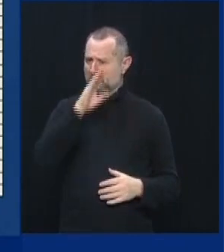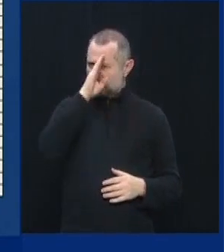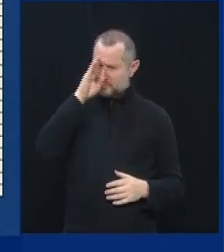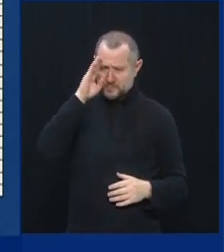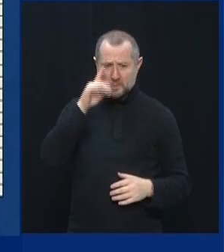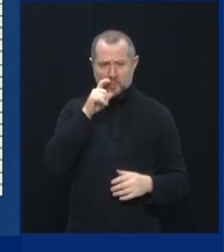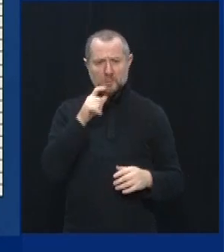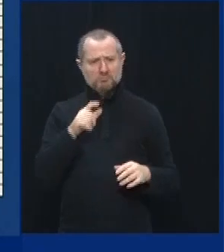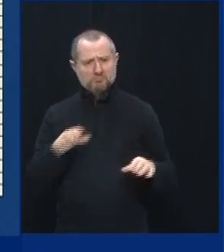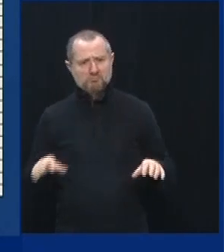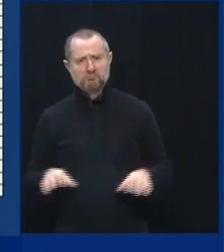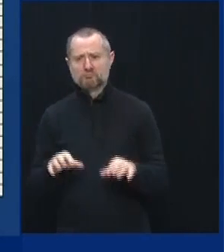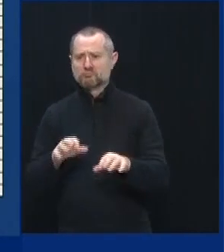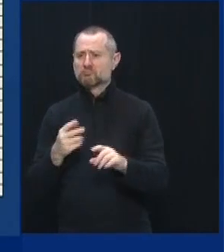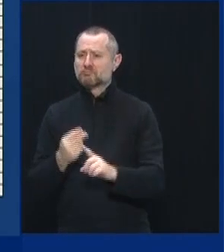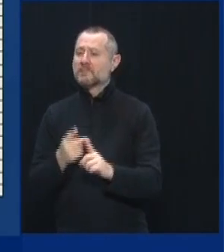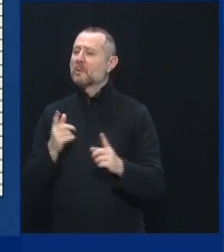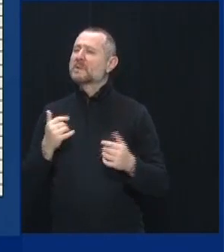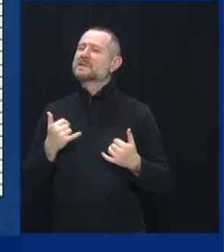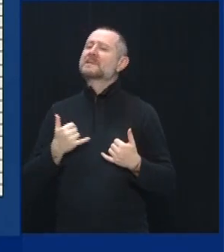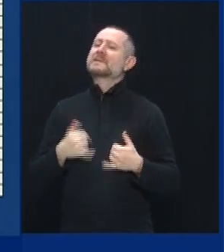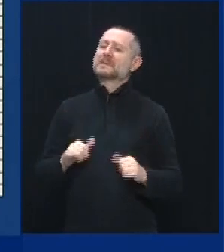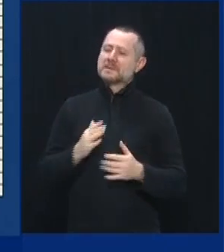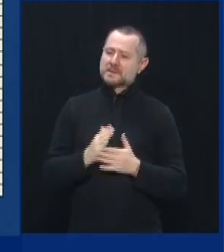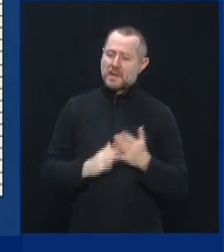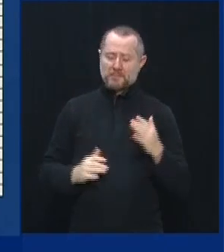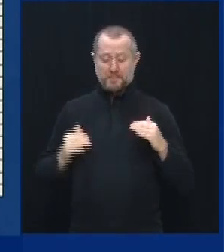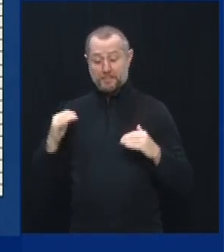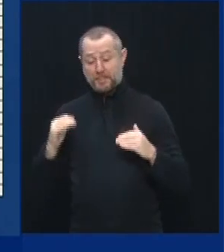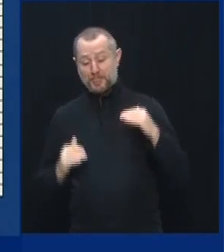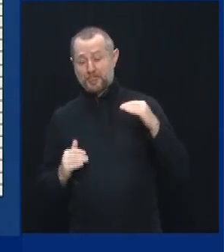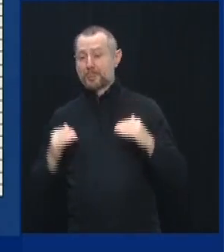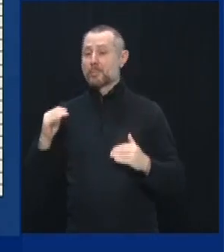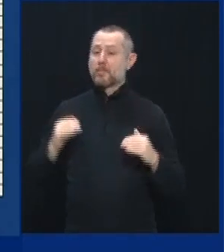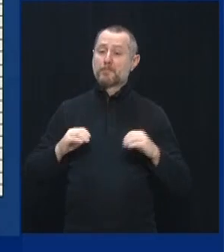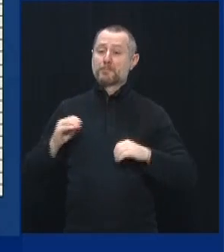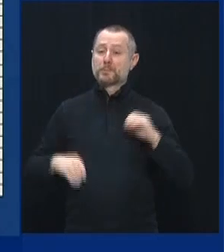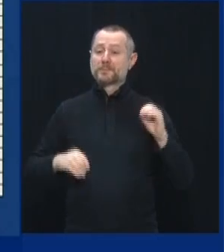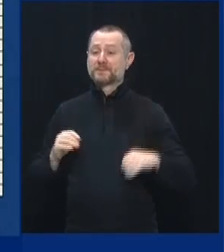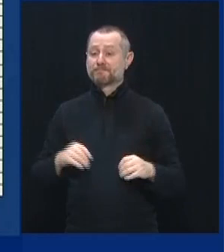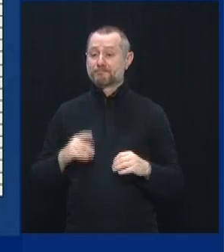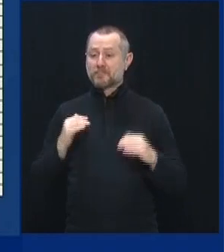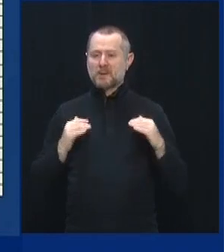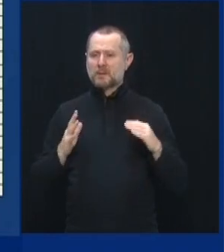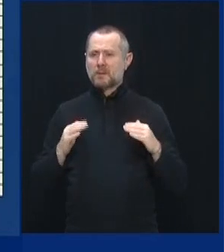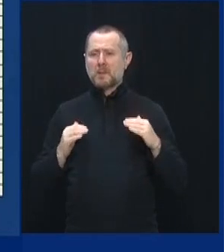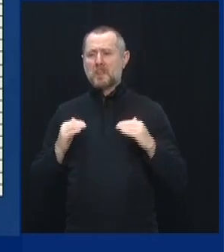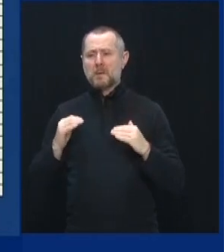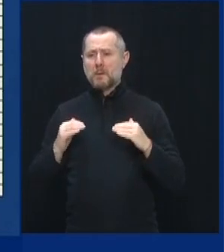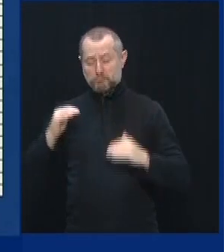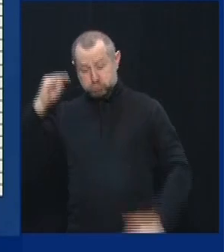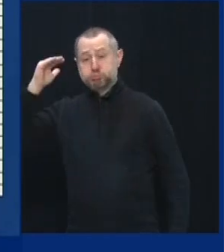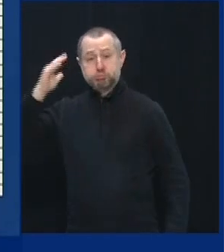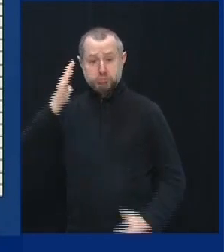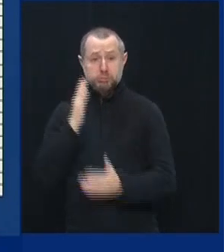WE'RE NOW AT 75%. THAT GREAT PROGRESS AND I WANT TO THANK THE HOSPITALS.